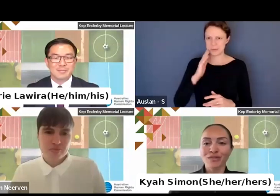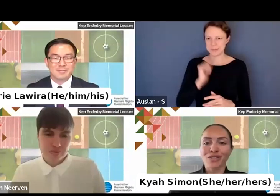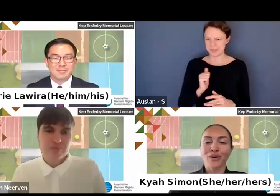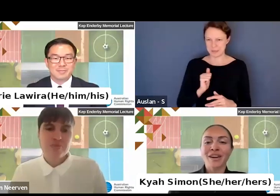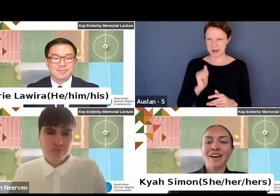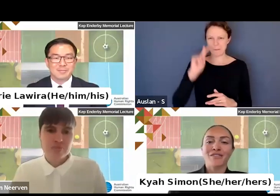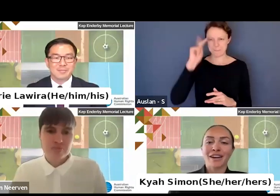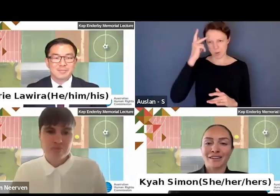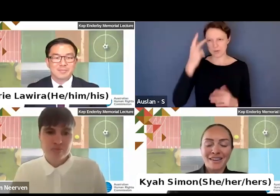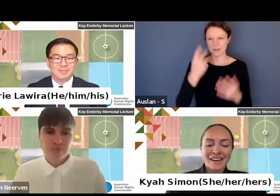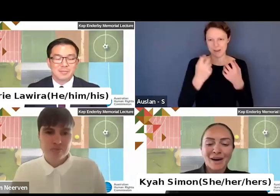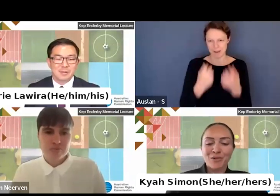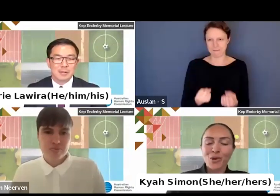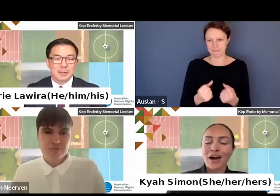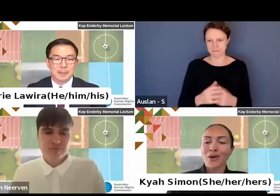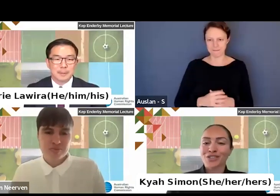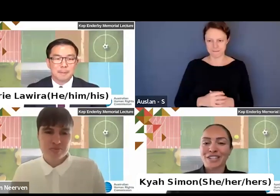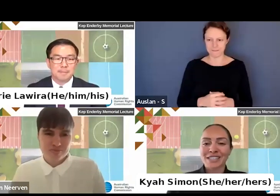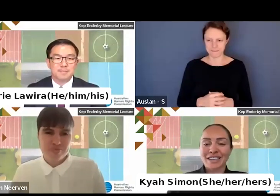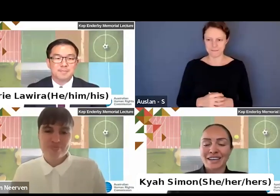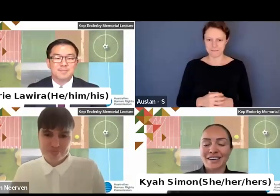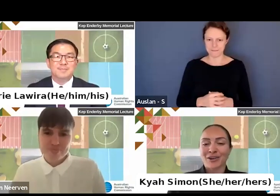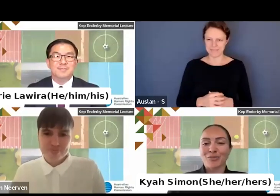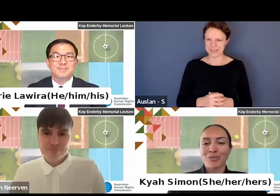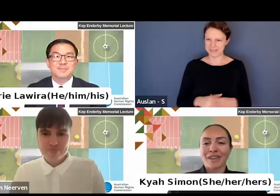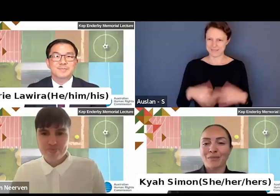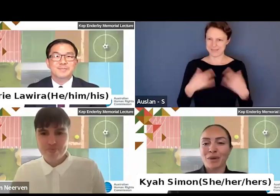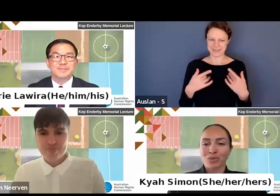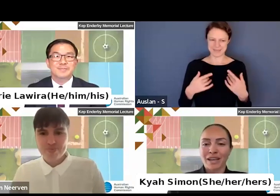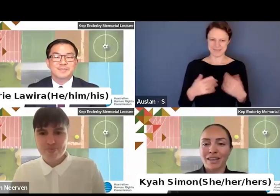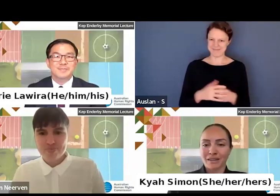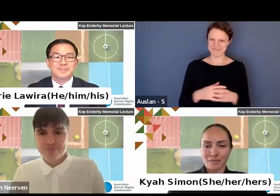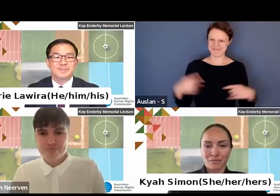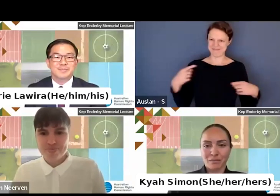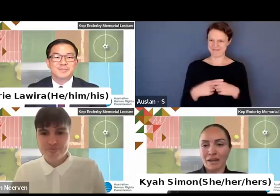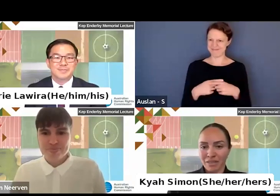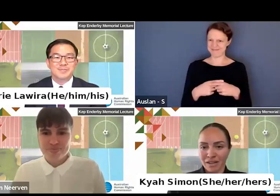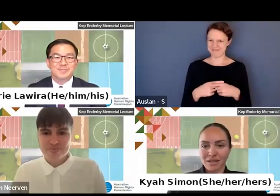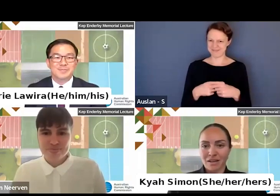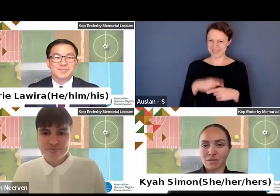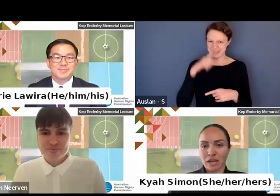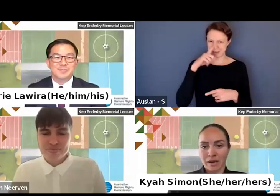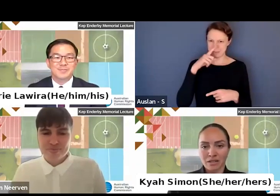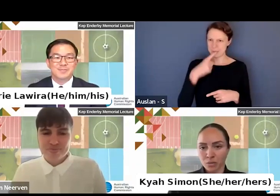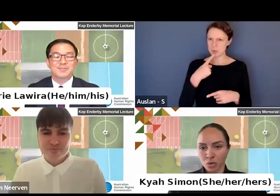So I find it quite contradicting that. People say that athletes can't speak about sport